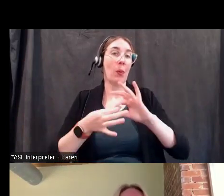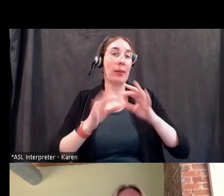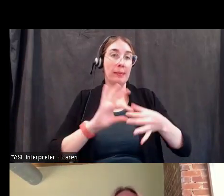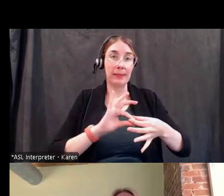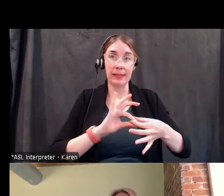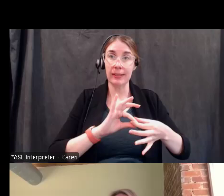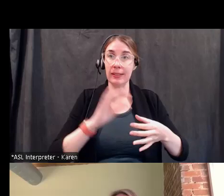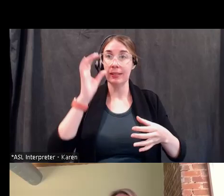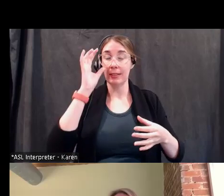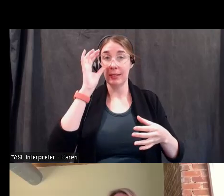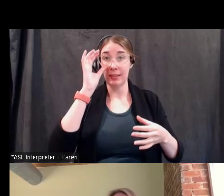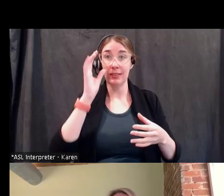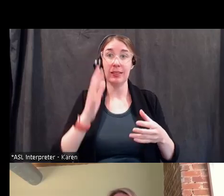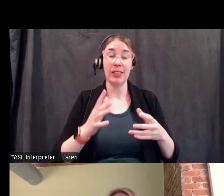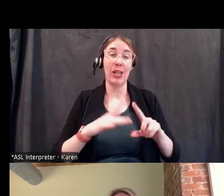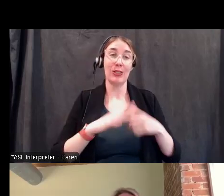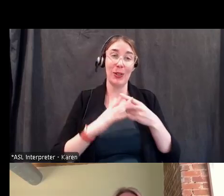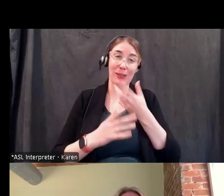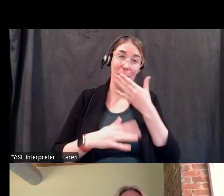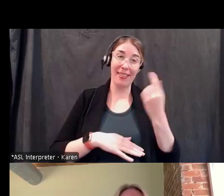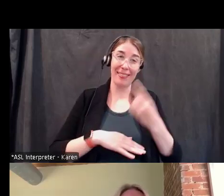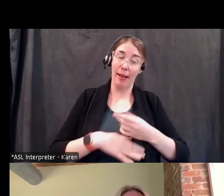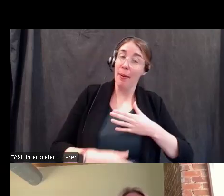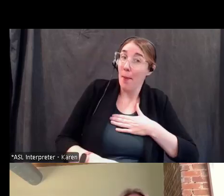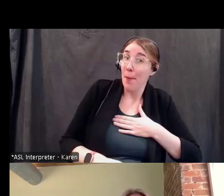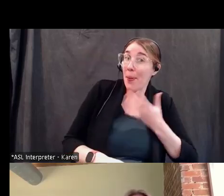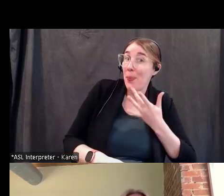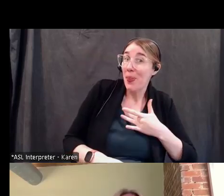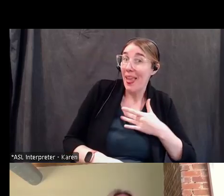It starts on the best day of the year, my birthday, August 28th is opening ceremonies,